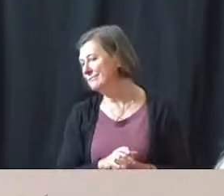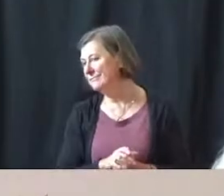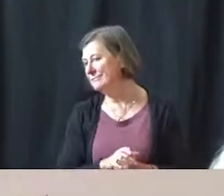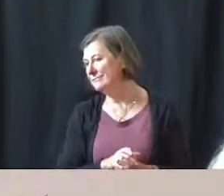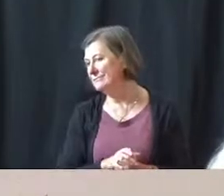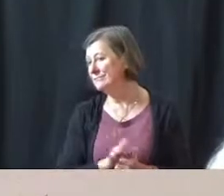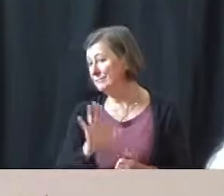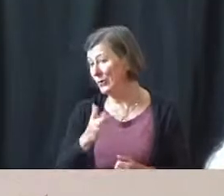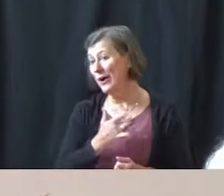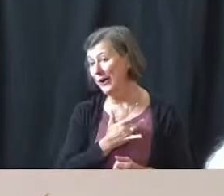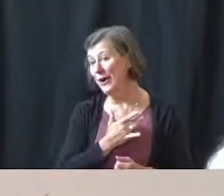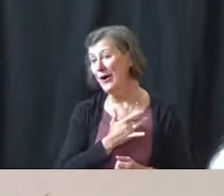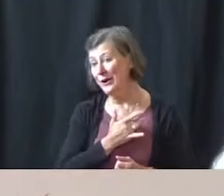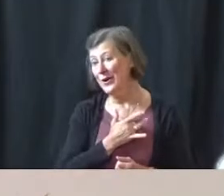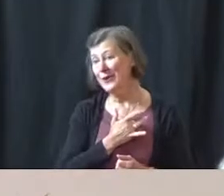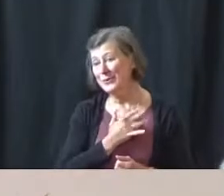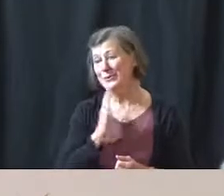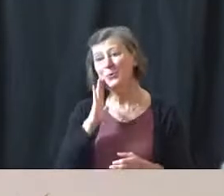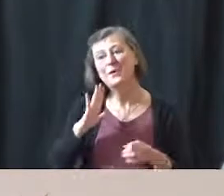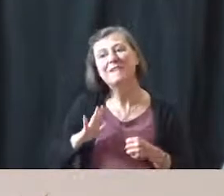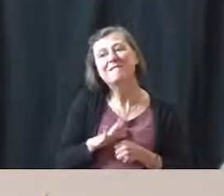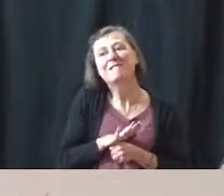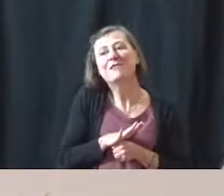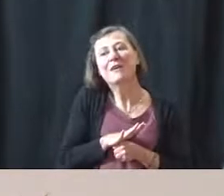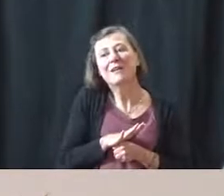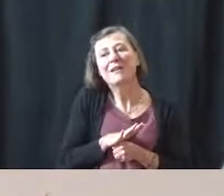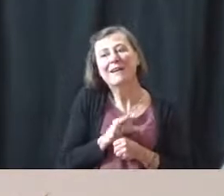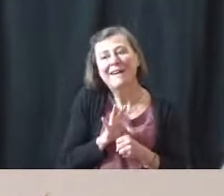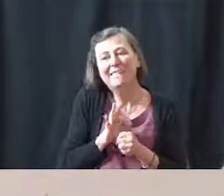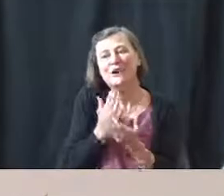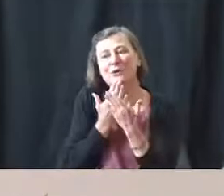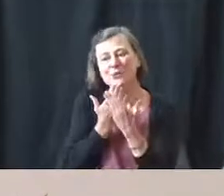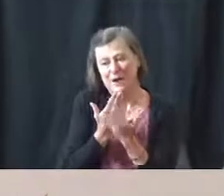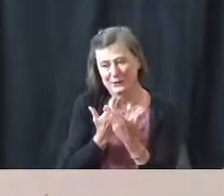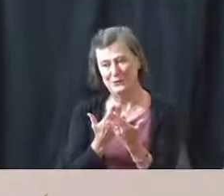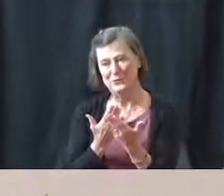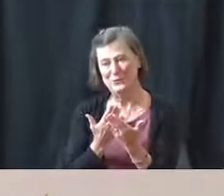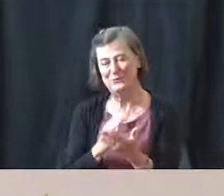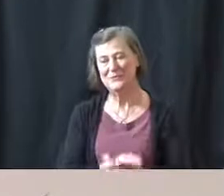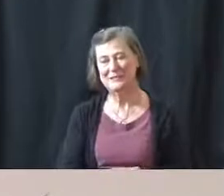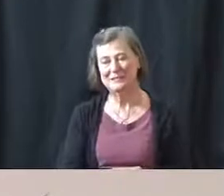Your heart will be full of gratitude, gratitude.